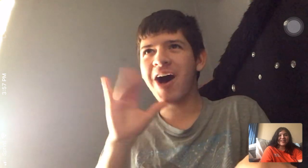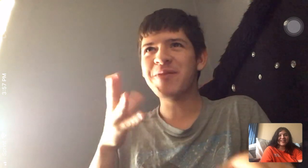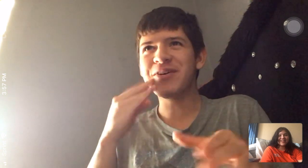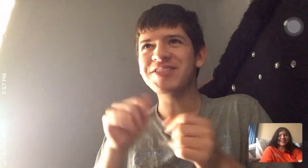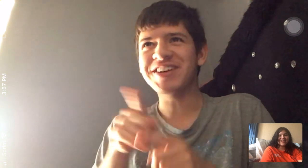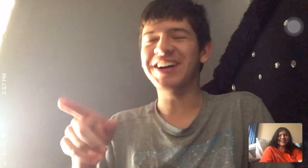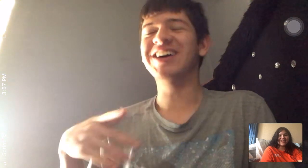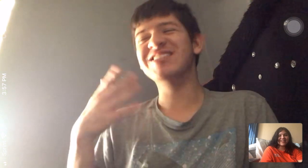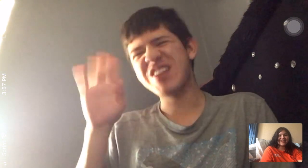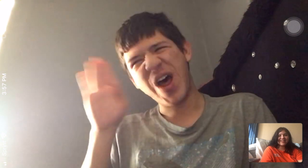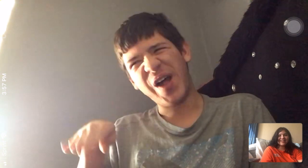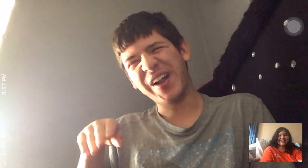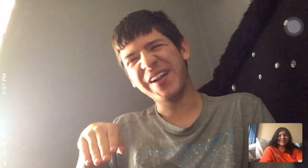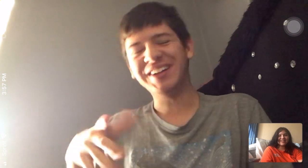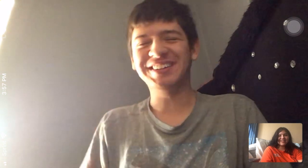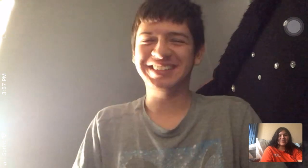They will be shocked and might not want to experience that.